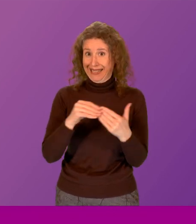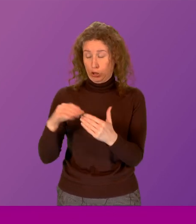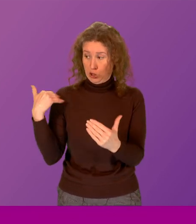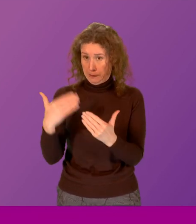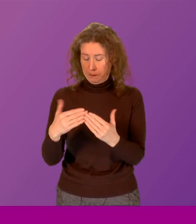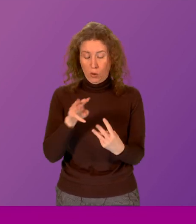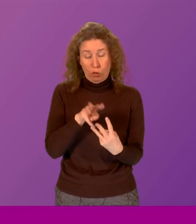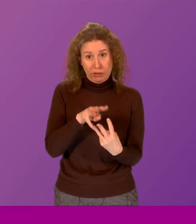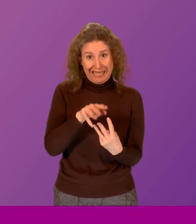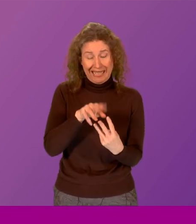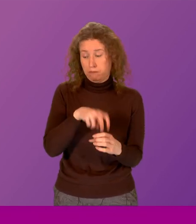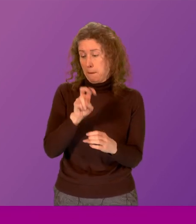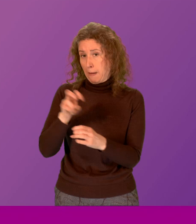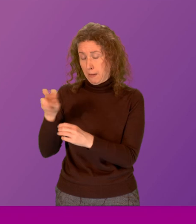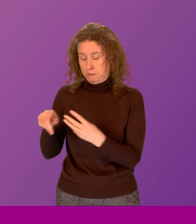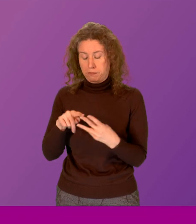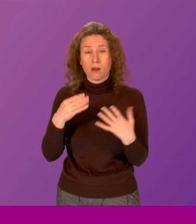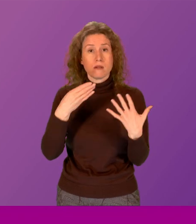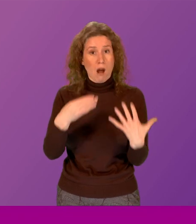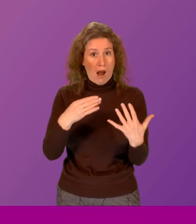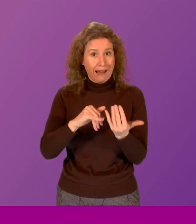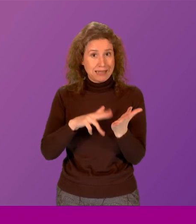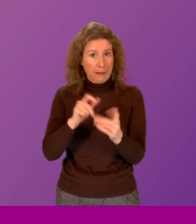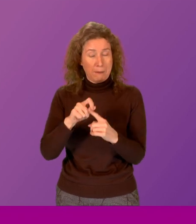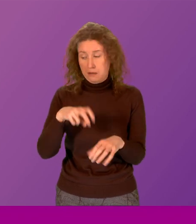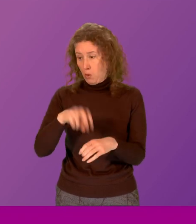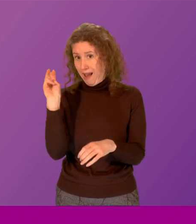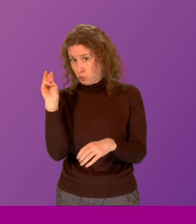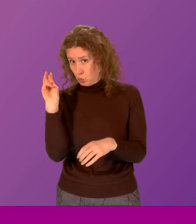defections, nine SNP members of Parliament have abandoned ship, and his own deputy